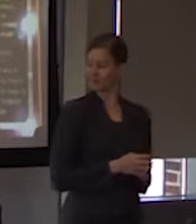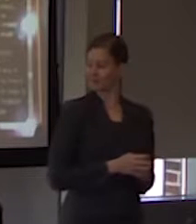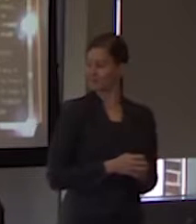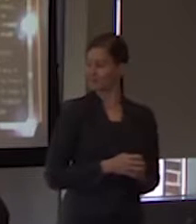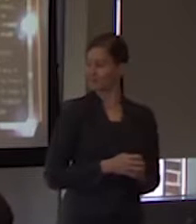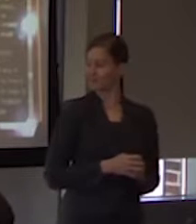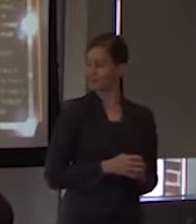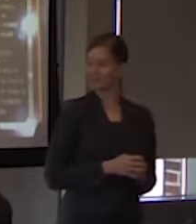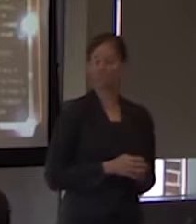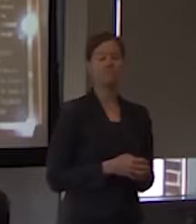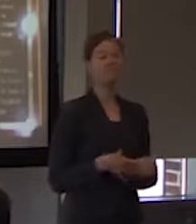So,